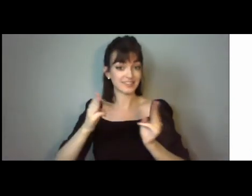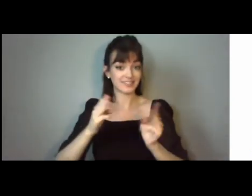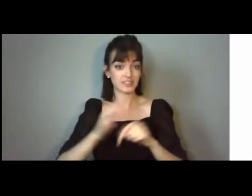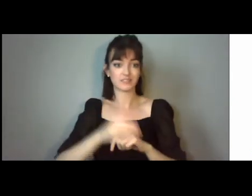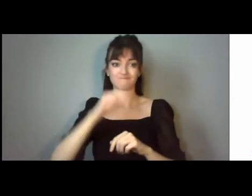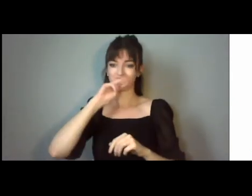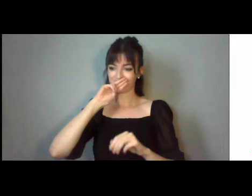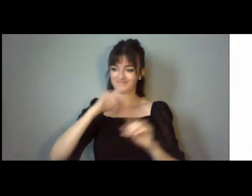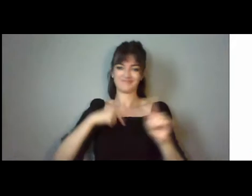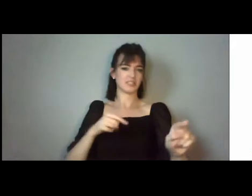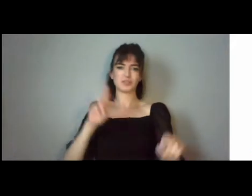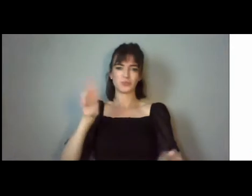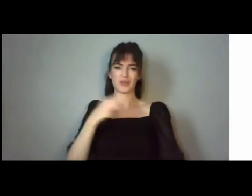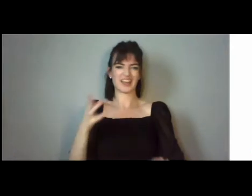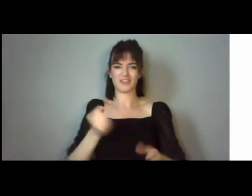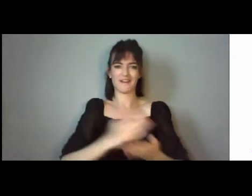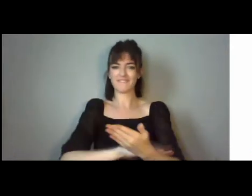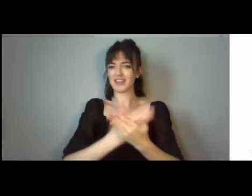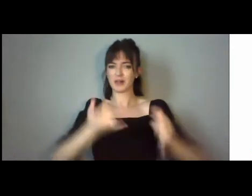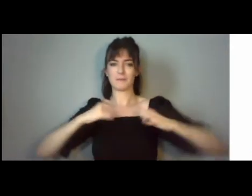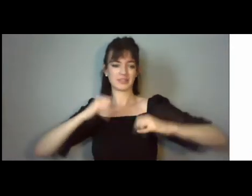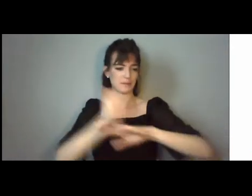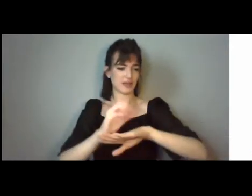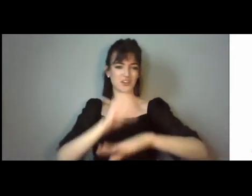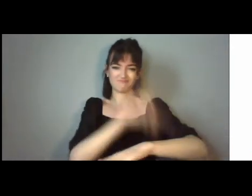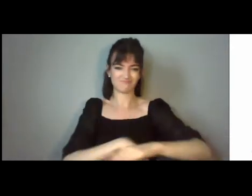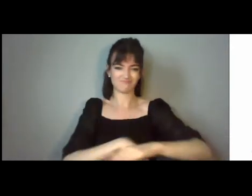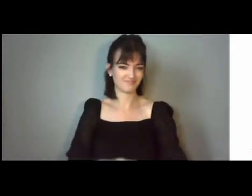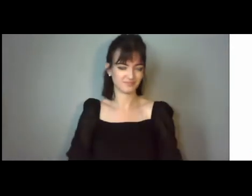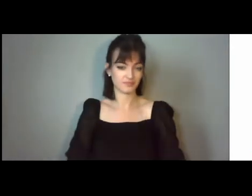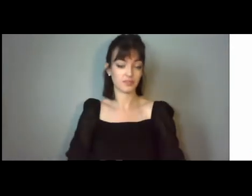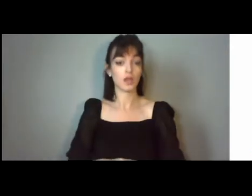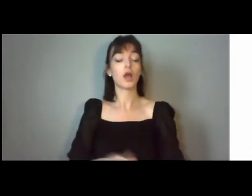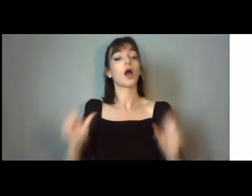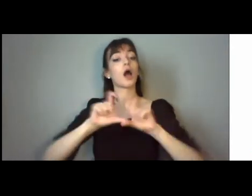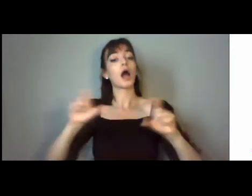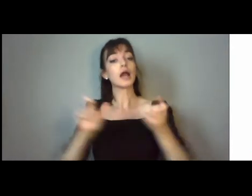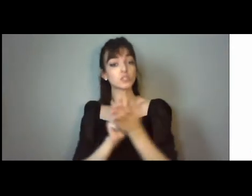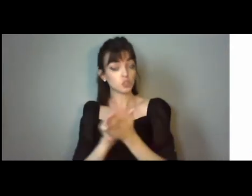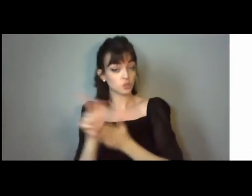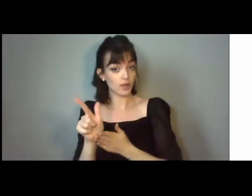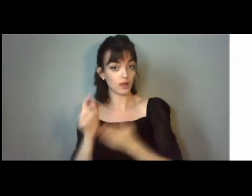based on impairment. While Article 12 is emblematic of the conceptual shift from the